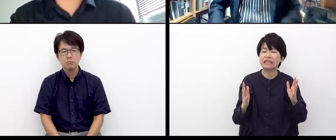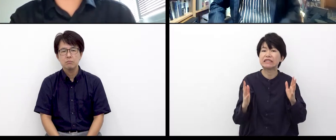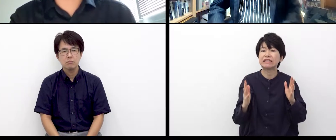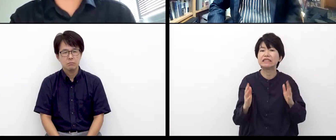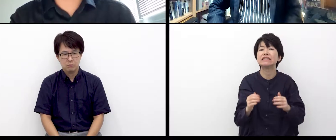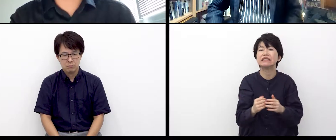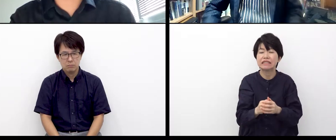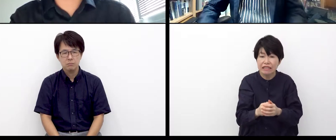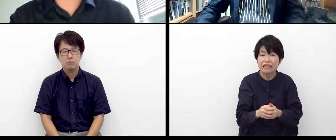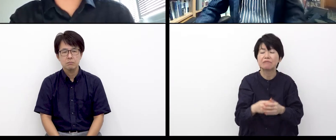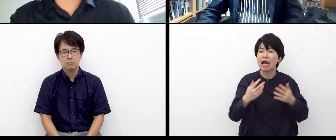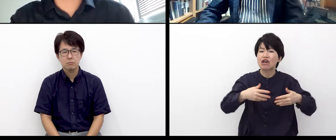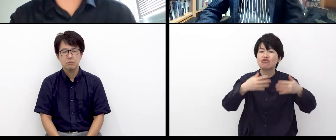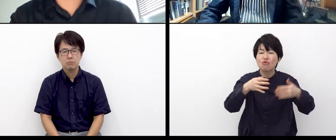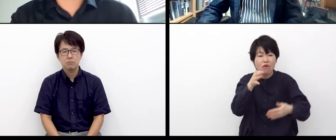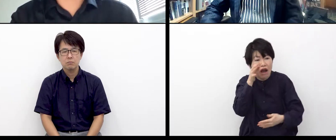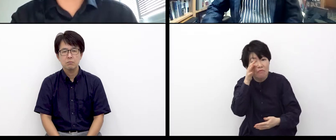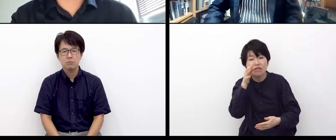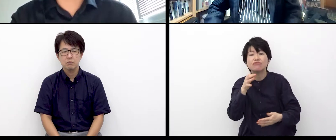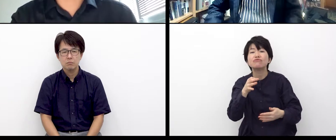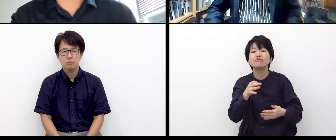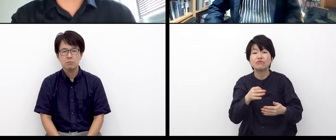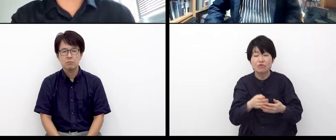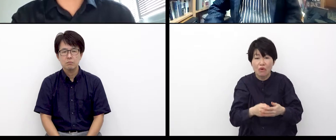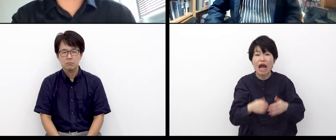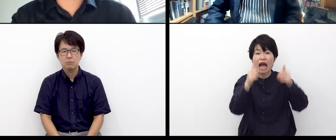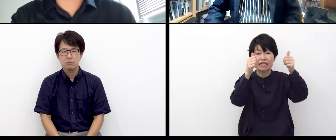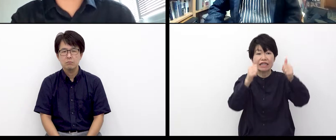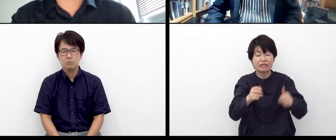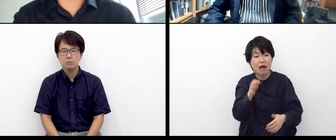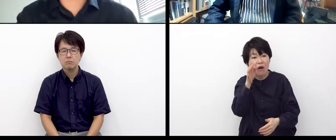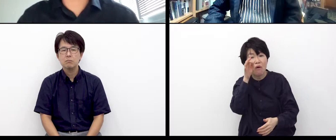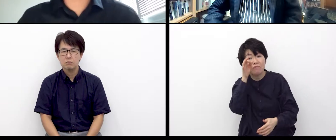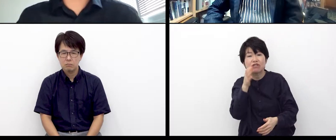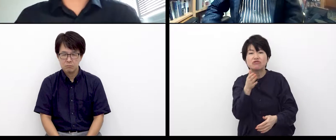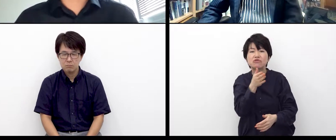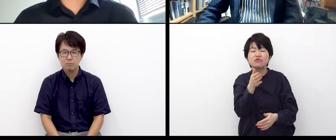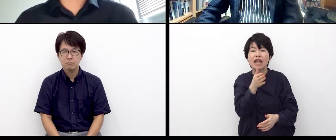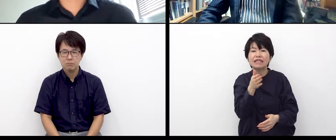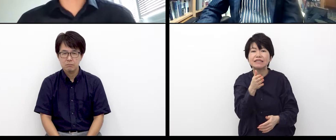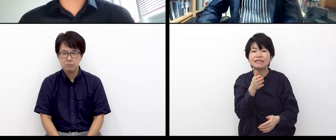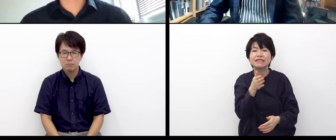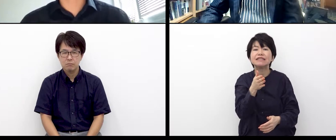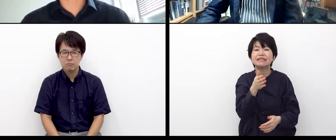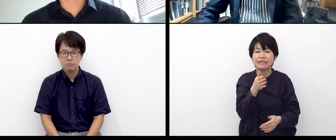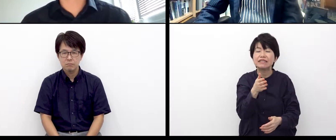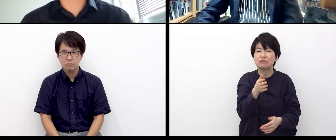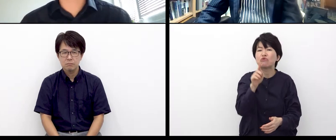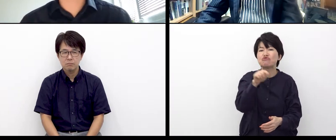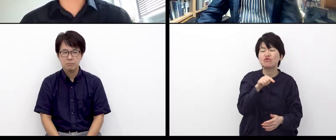Mostly watching videos or forums, etc.